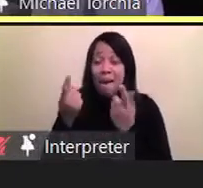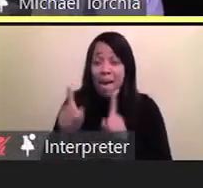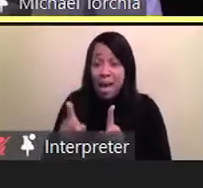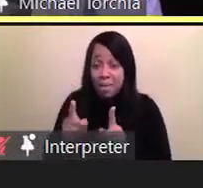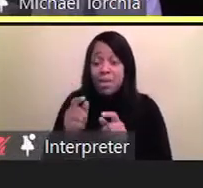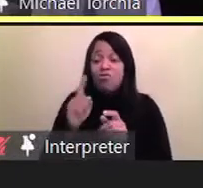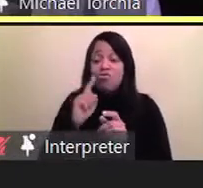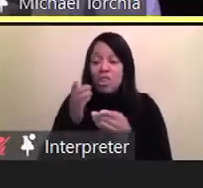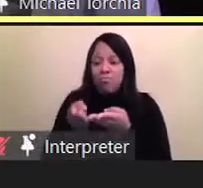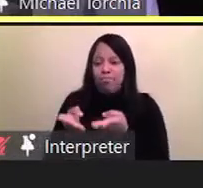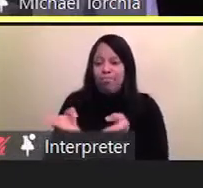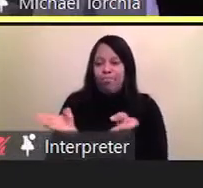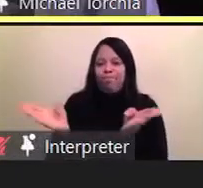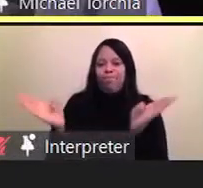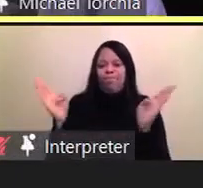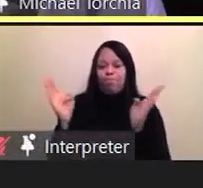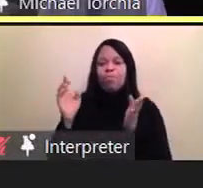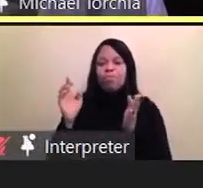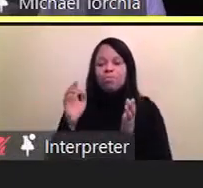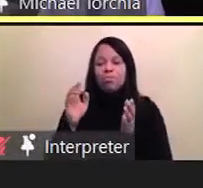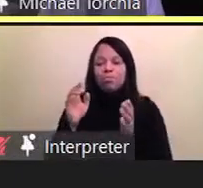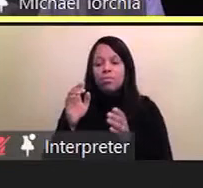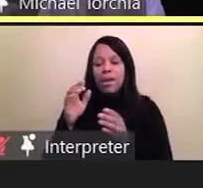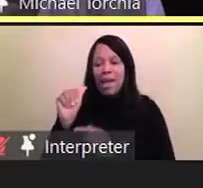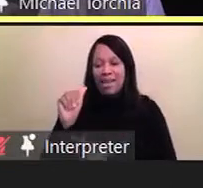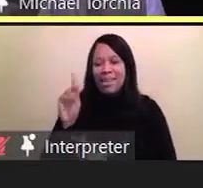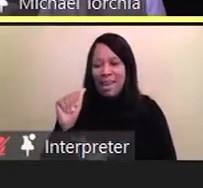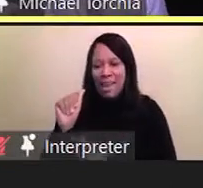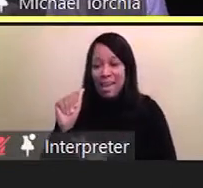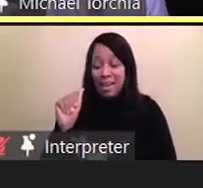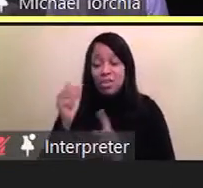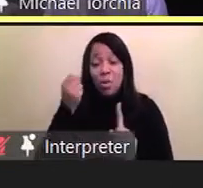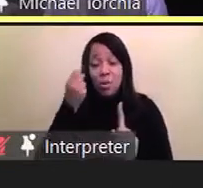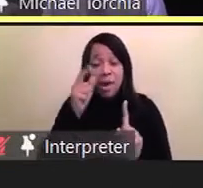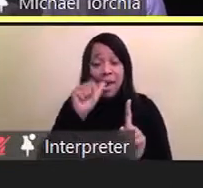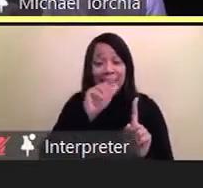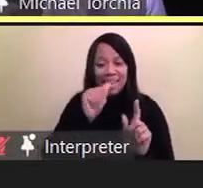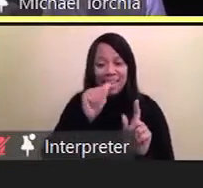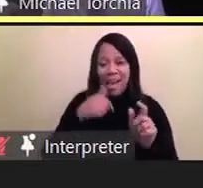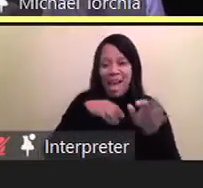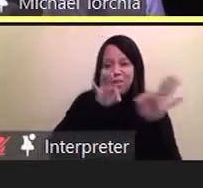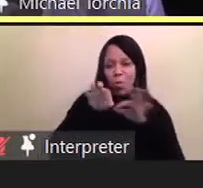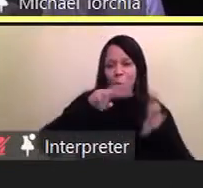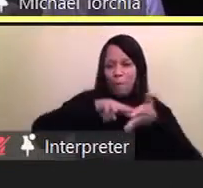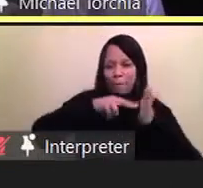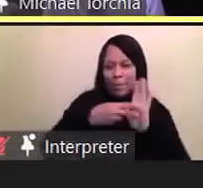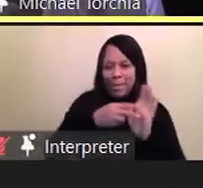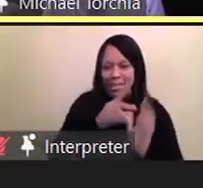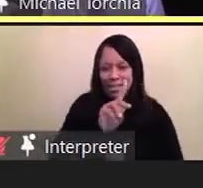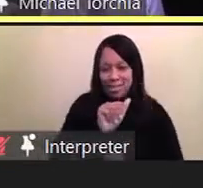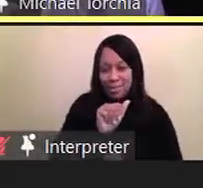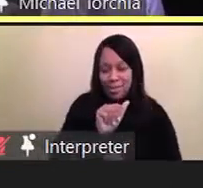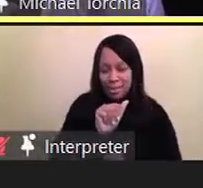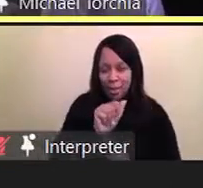So the ADA defines what a disability is. And we're going to talk about that in just a few minutes.